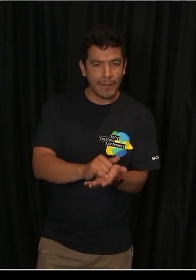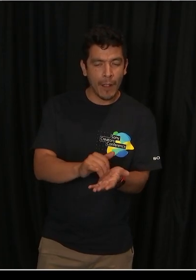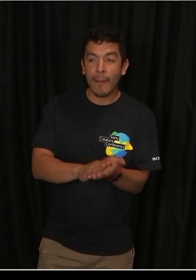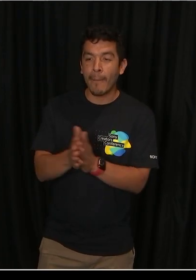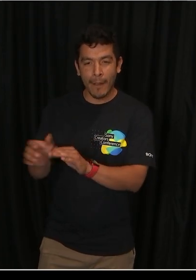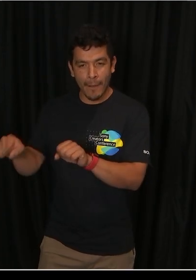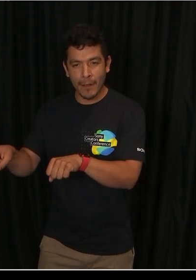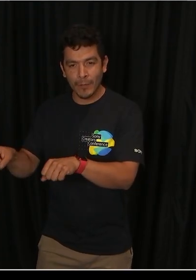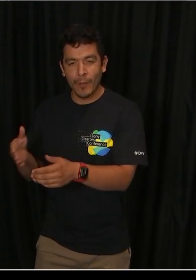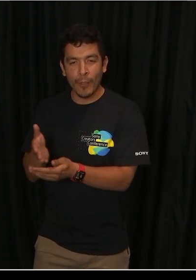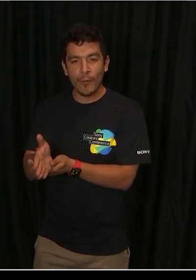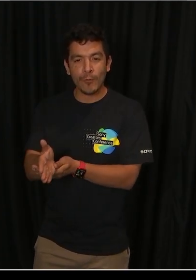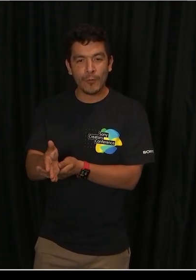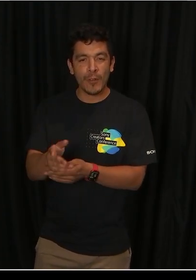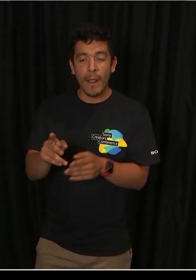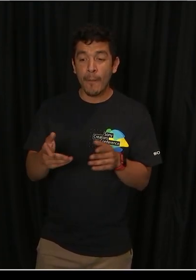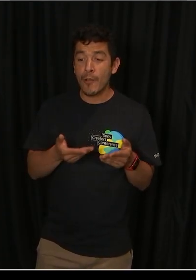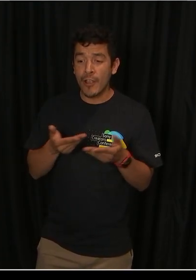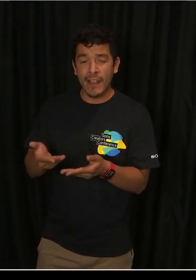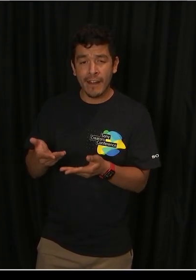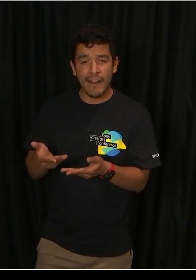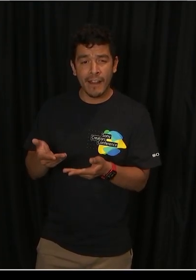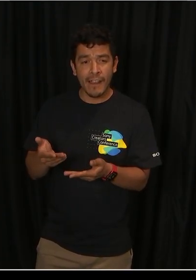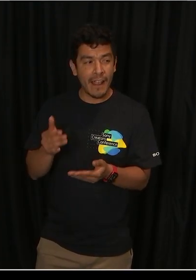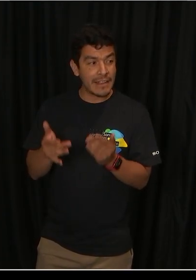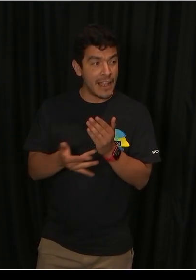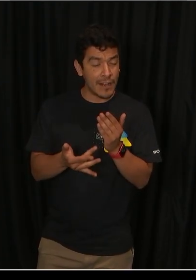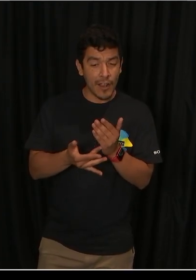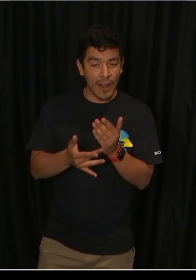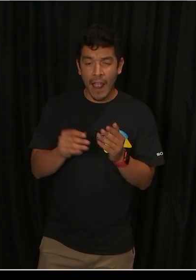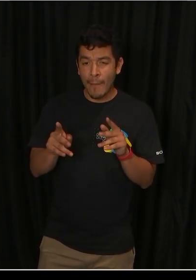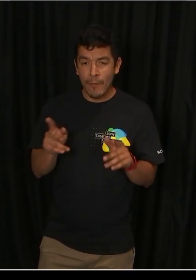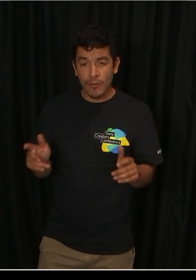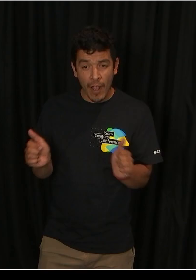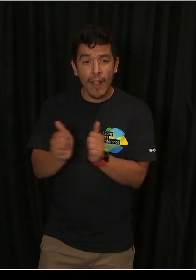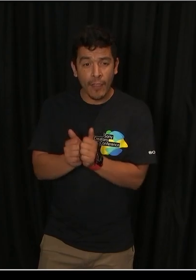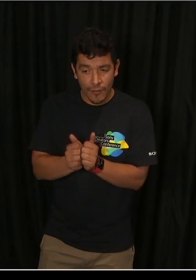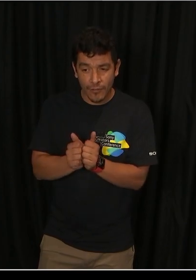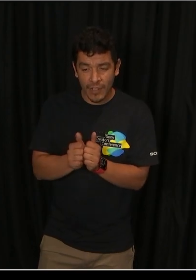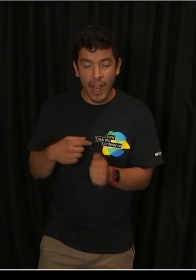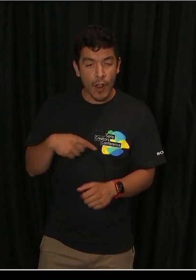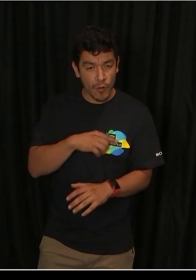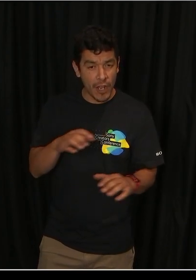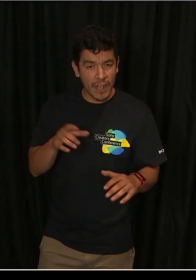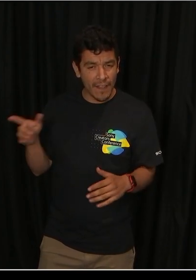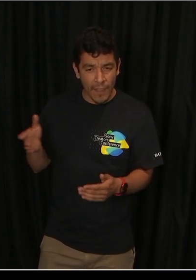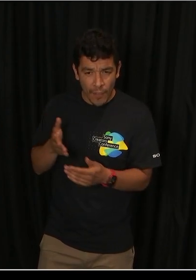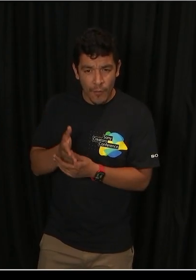through bringing technology and people together. And we've done this through sort of,